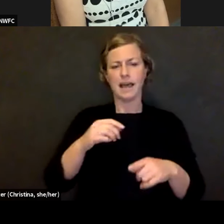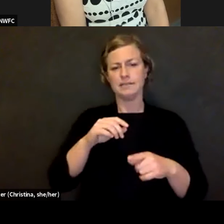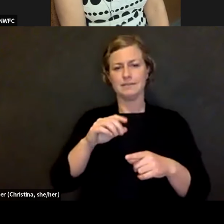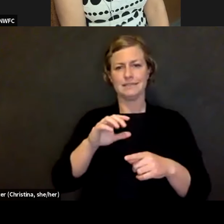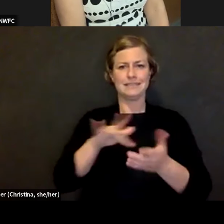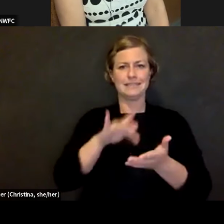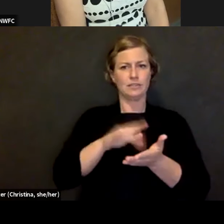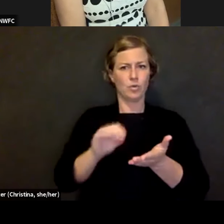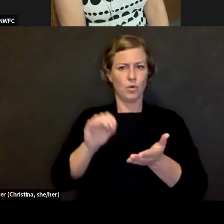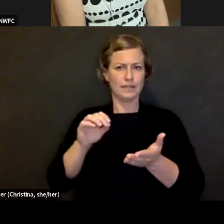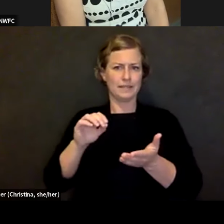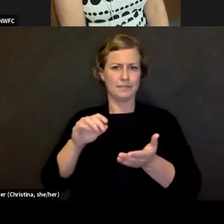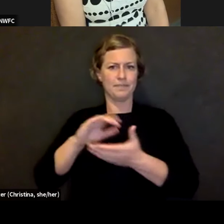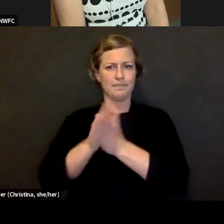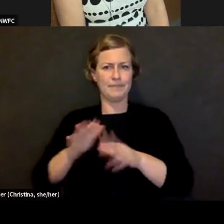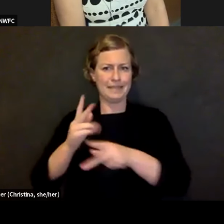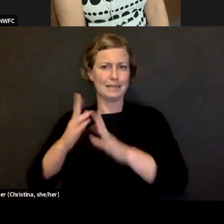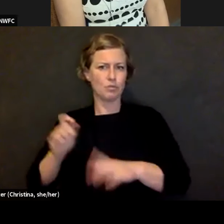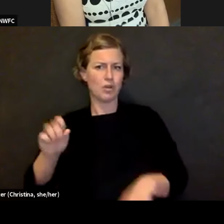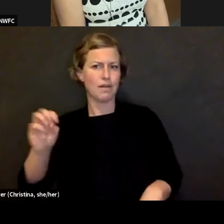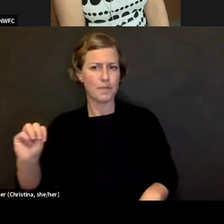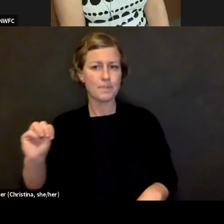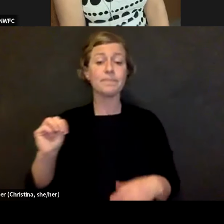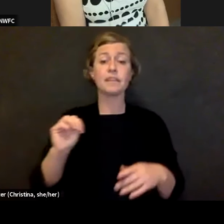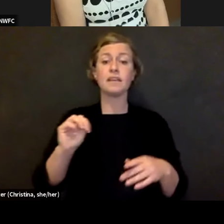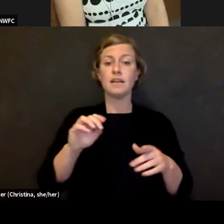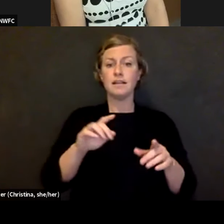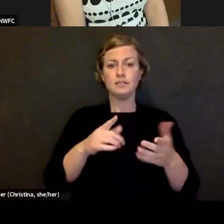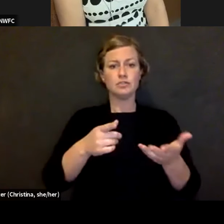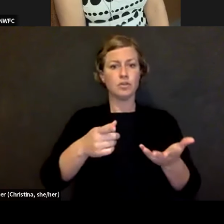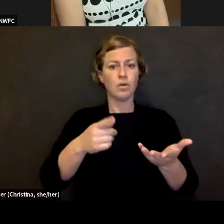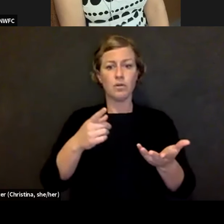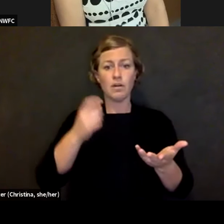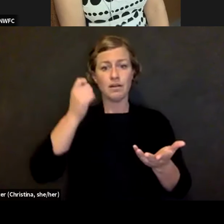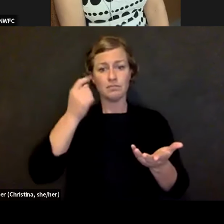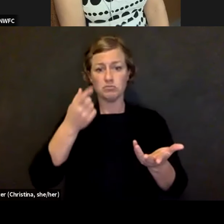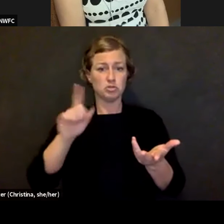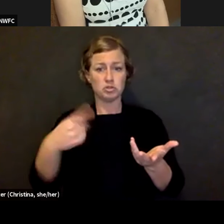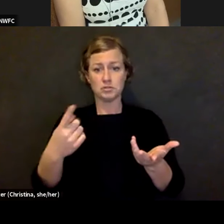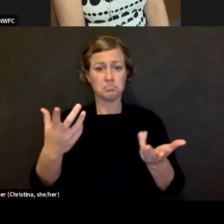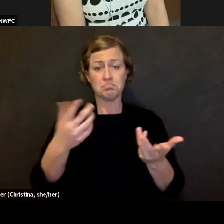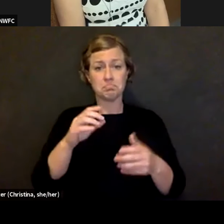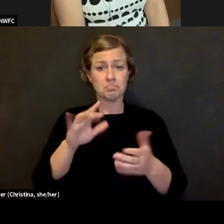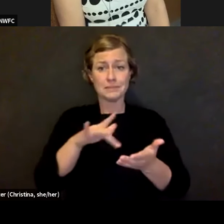website, centralOregonpeacekeepers.com. Any social media site aside from some of the weird off brand